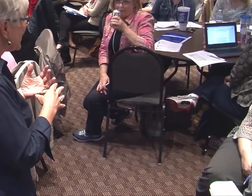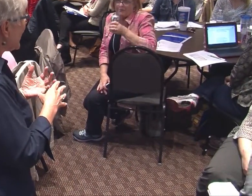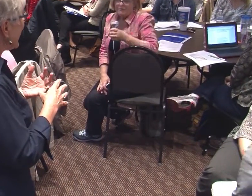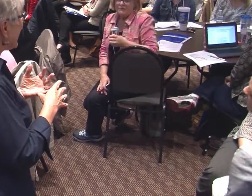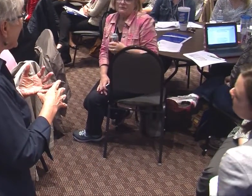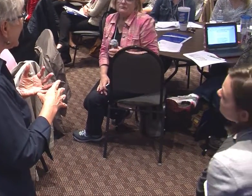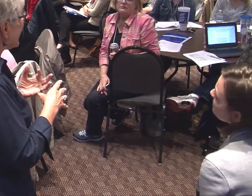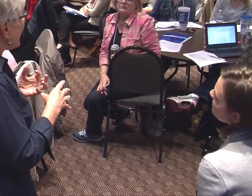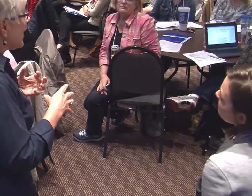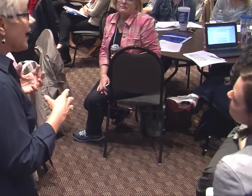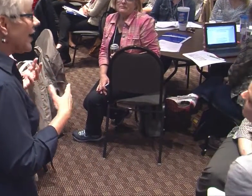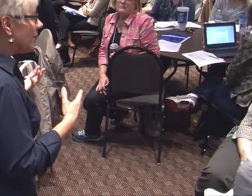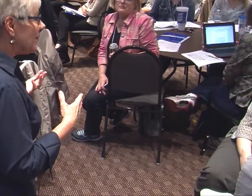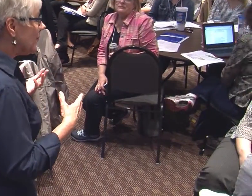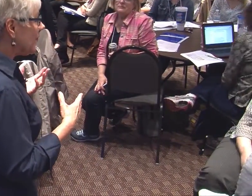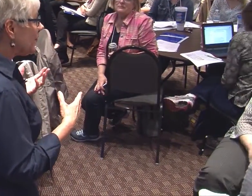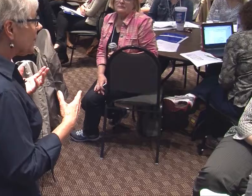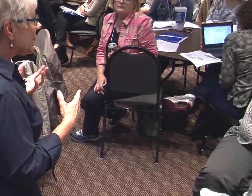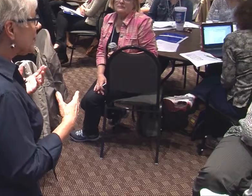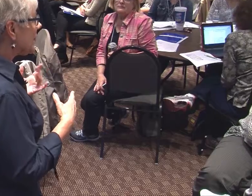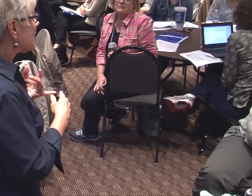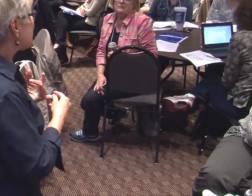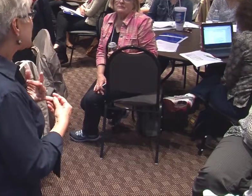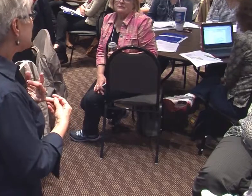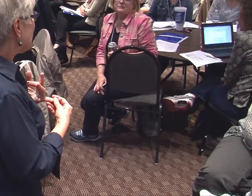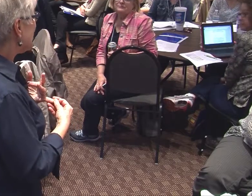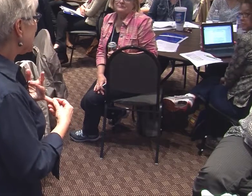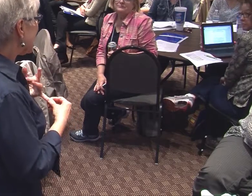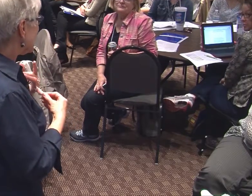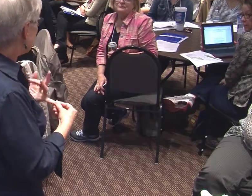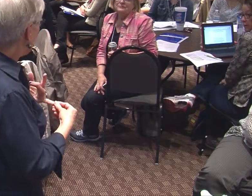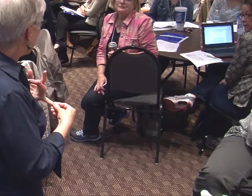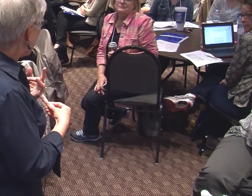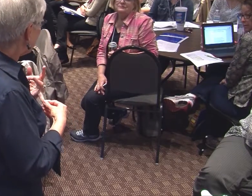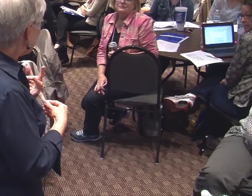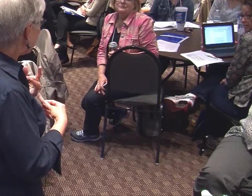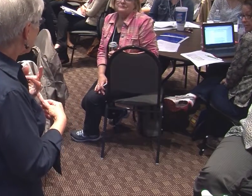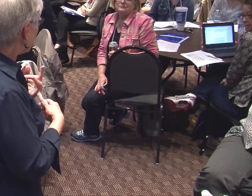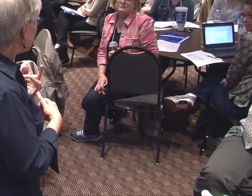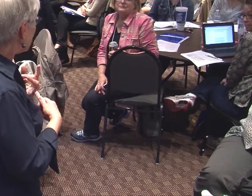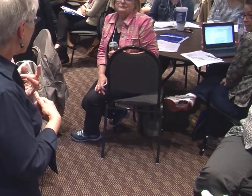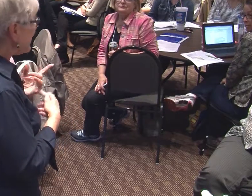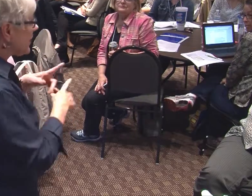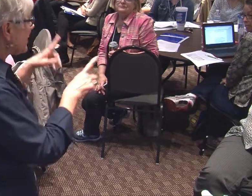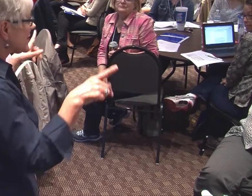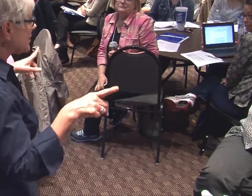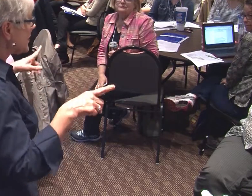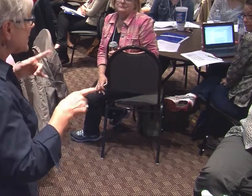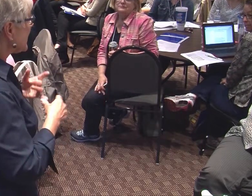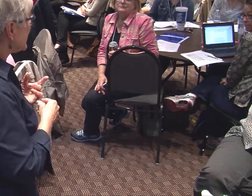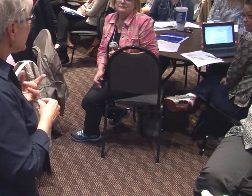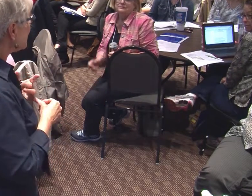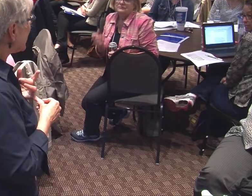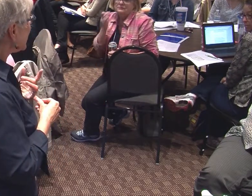and there's some people like Jan van Dijk whose... I don't know if anybody has attended any trainings